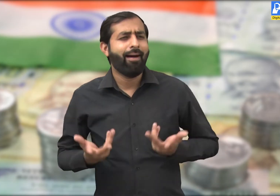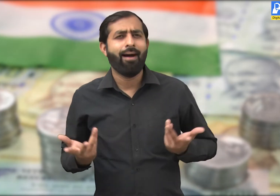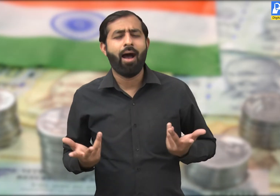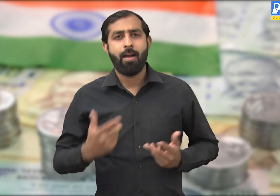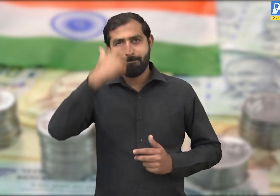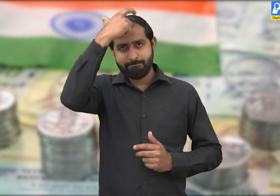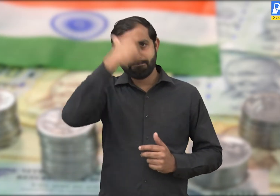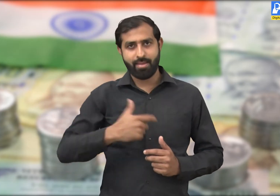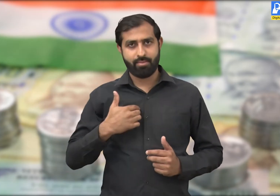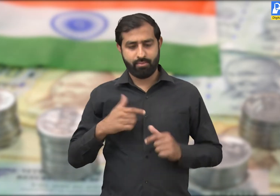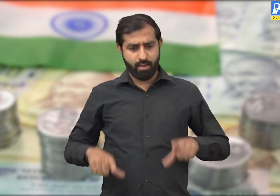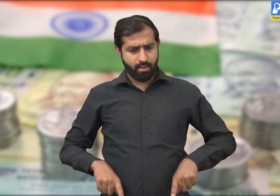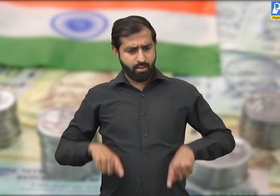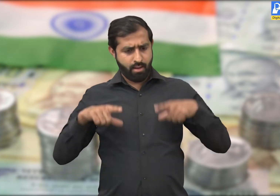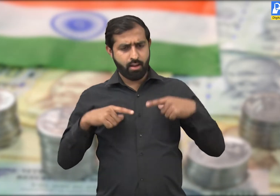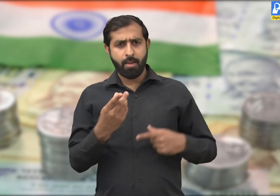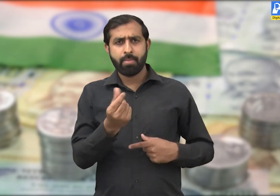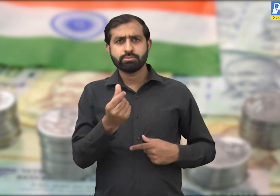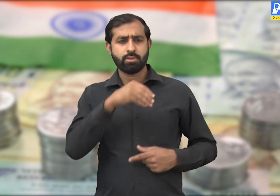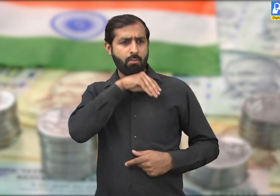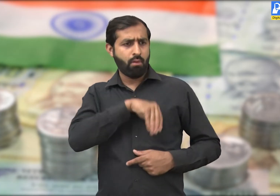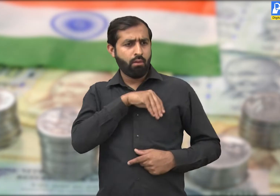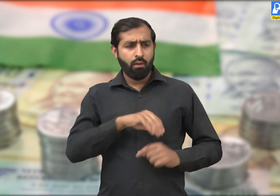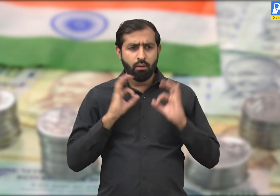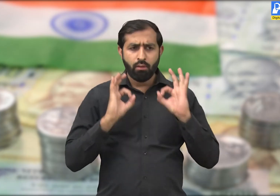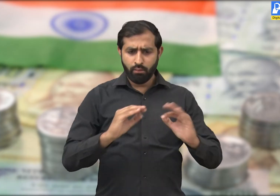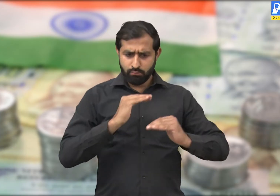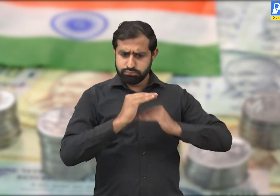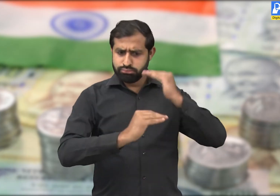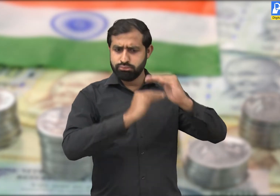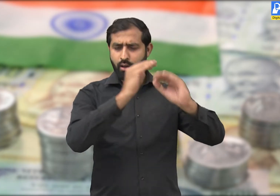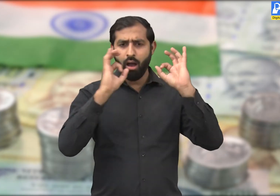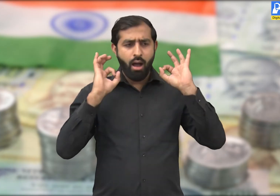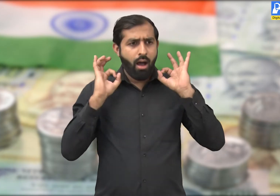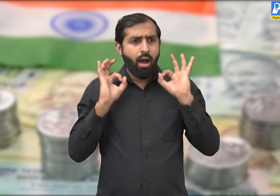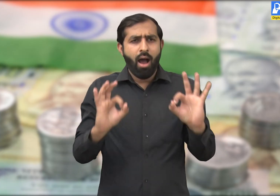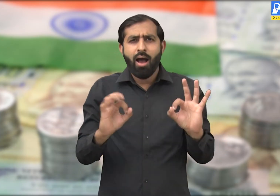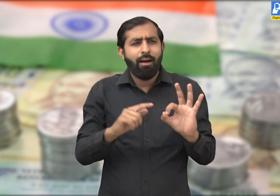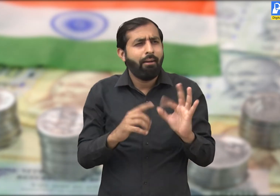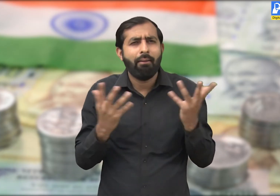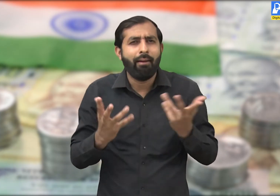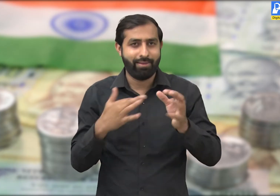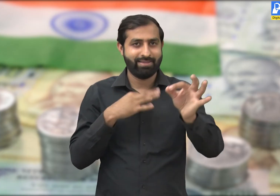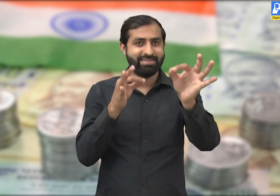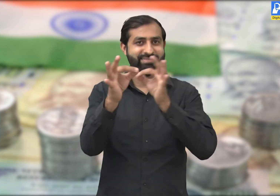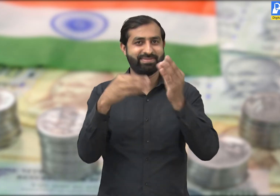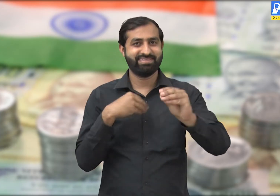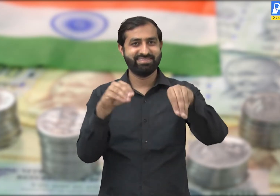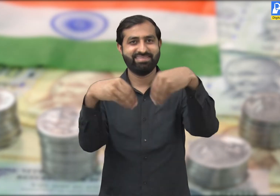Today we are going to discuss economic development and growth for all.